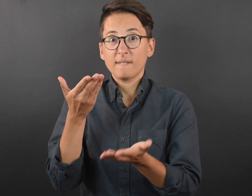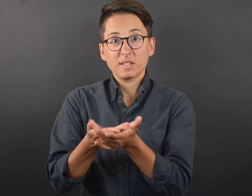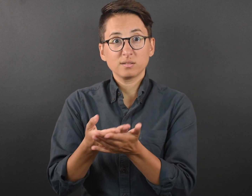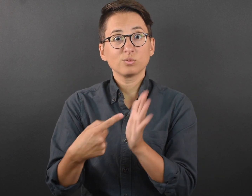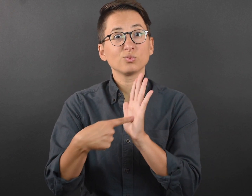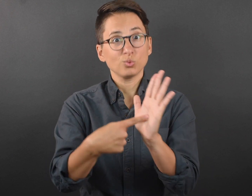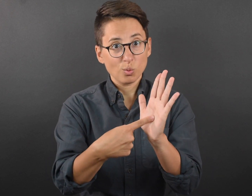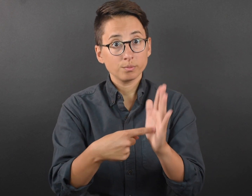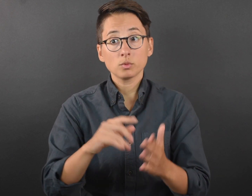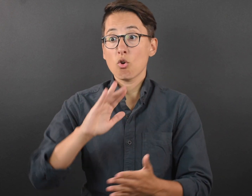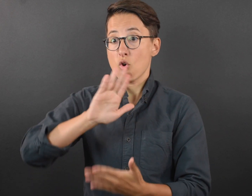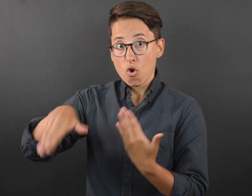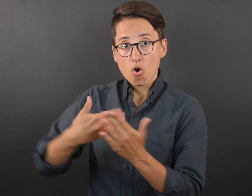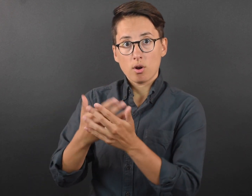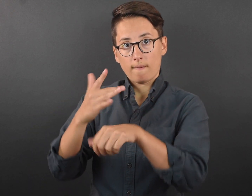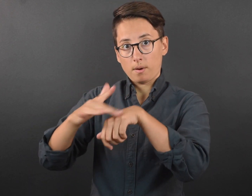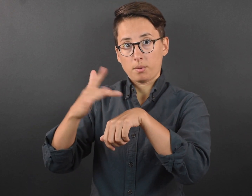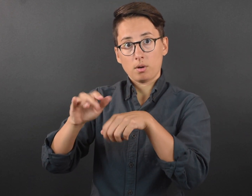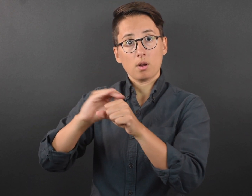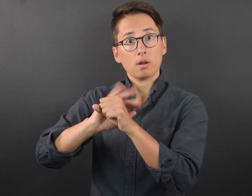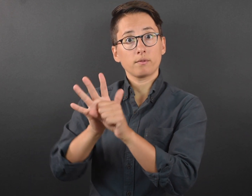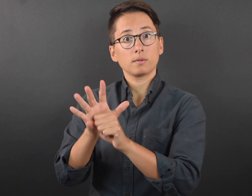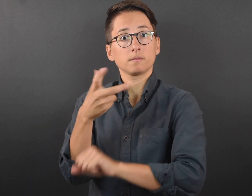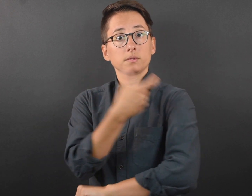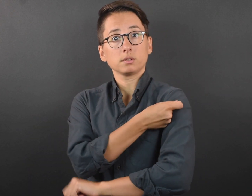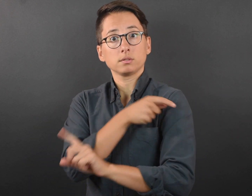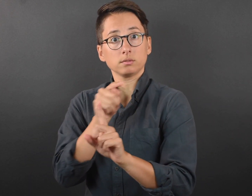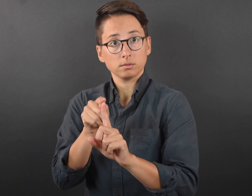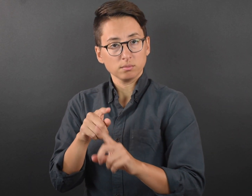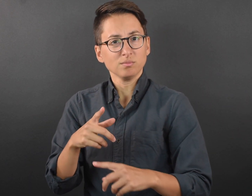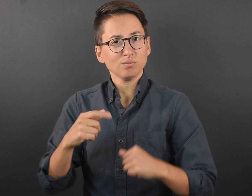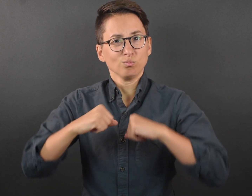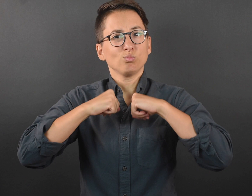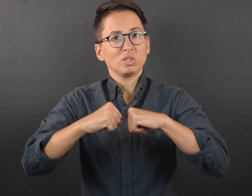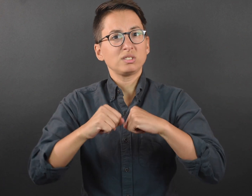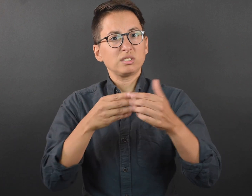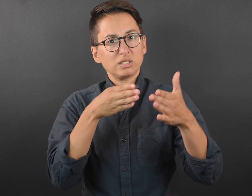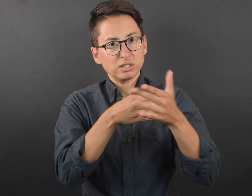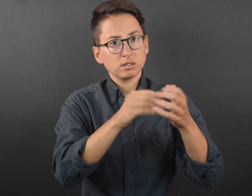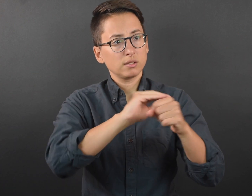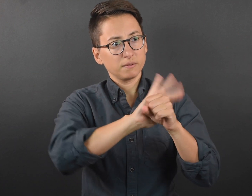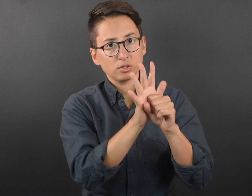There is emerging evidence that all of the available COVID-19 vaccines provide protection